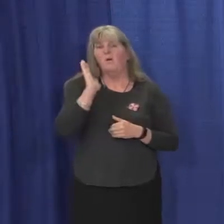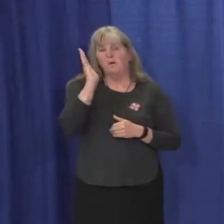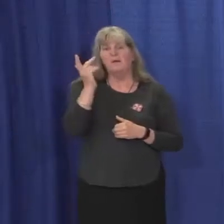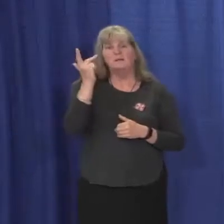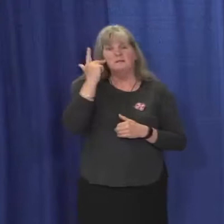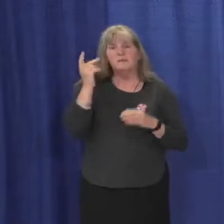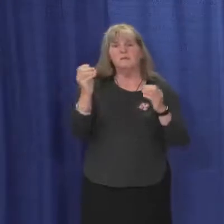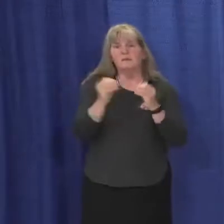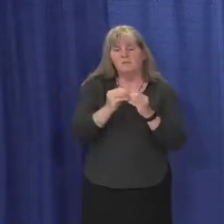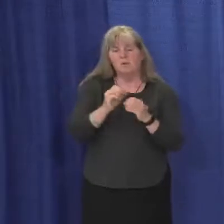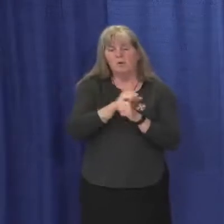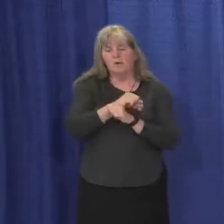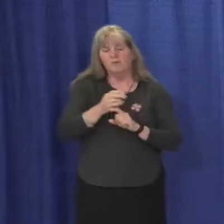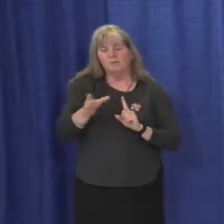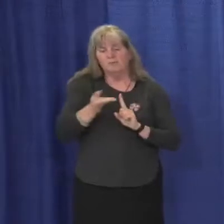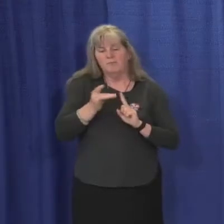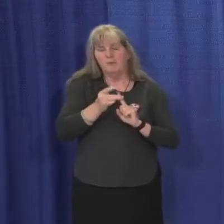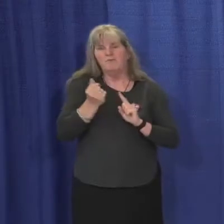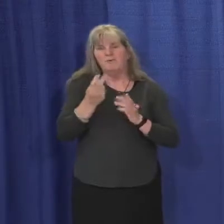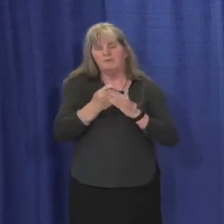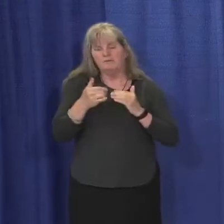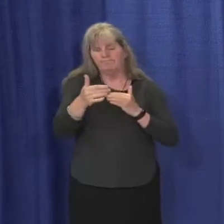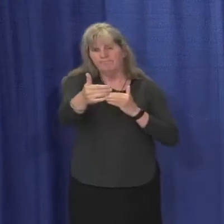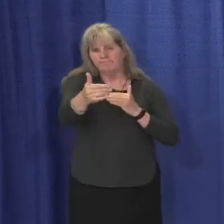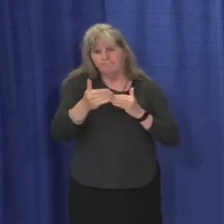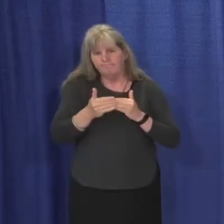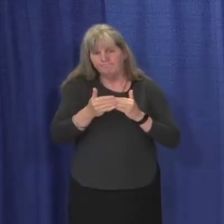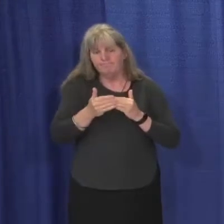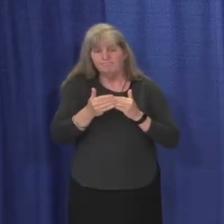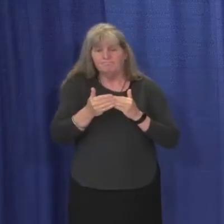I expect we will continue to see daily cases for a few more